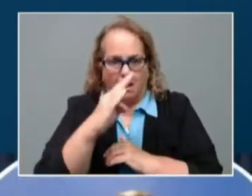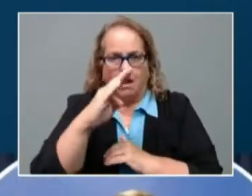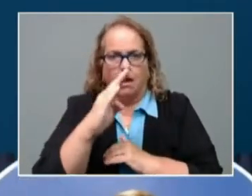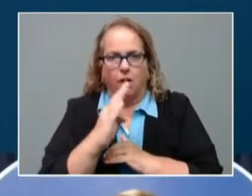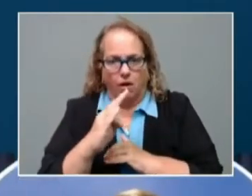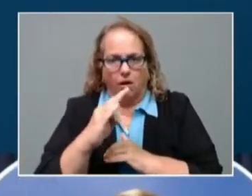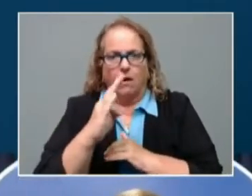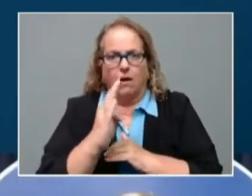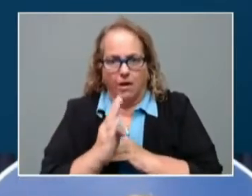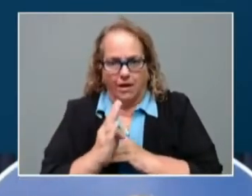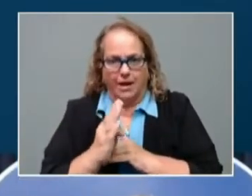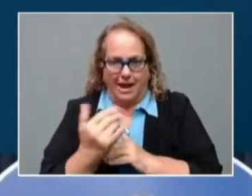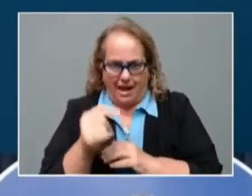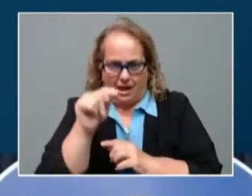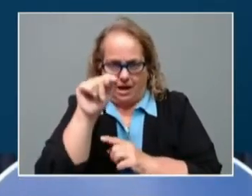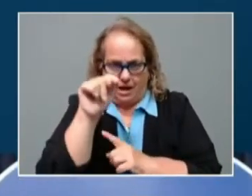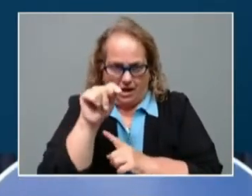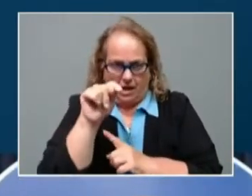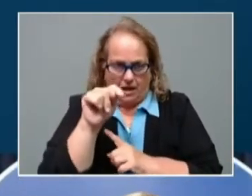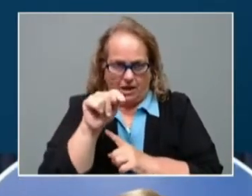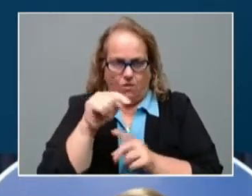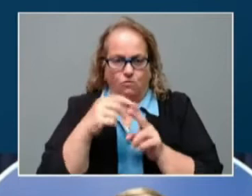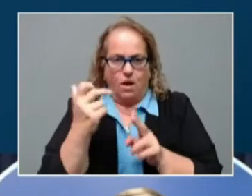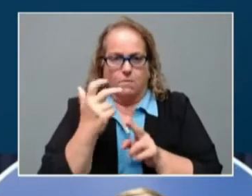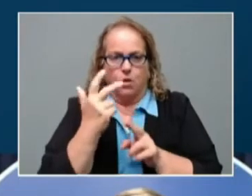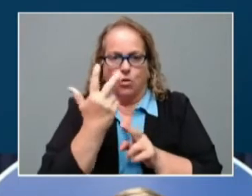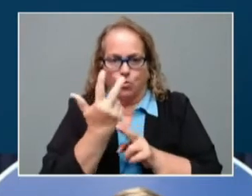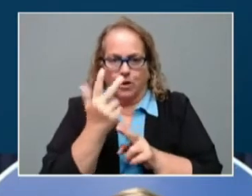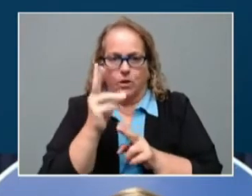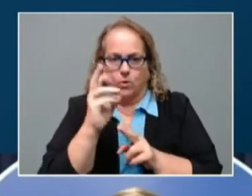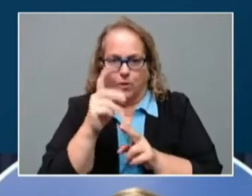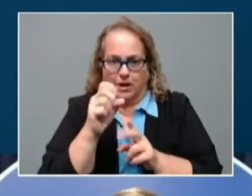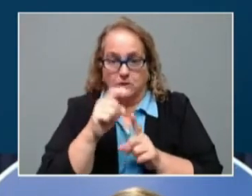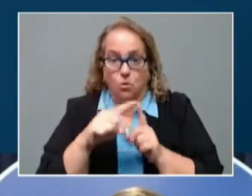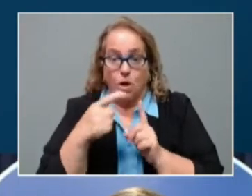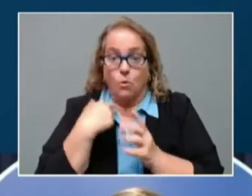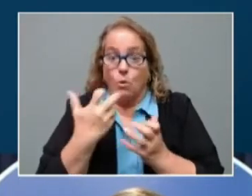previous weeks. Uh, what we'll want to see is what this next week brings to